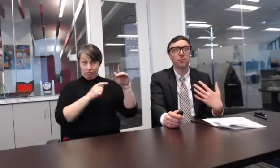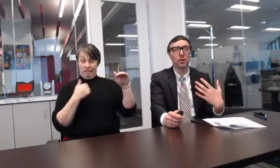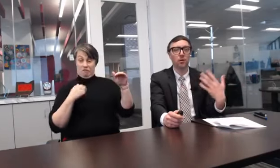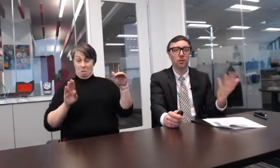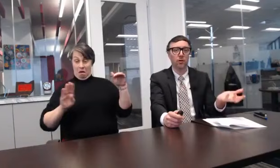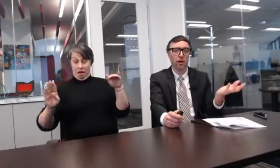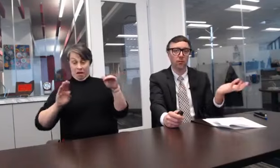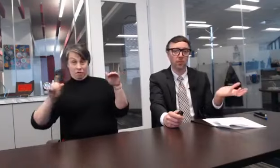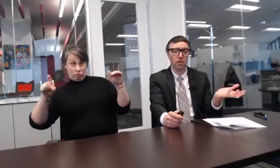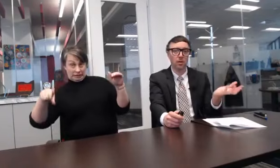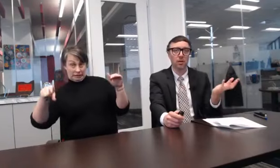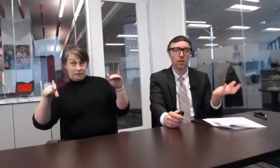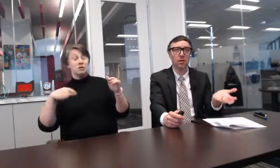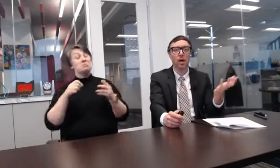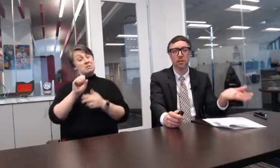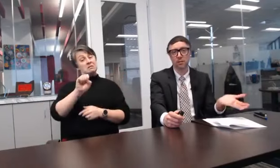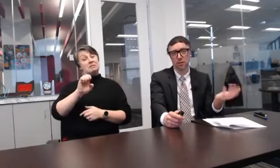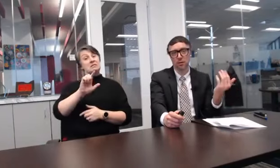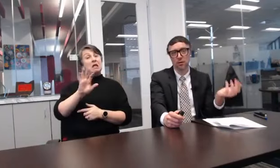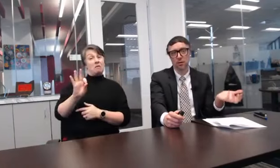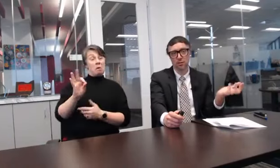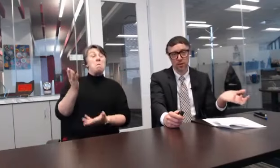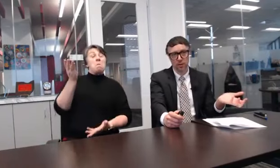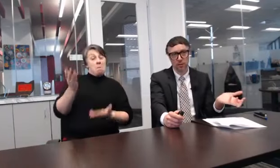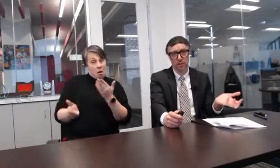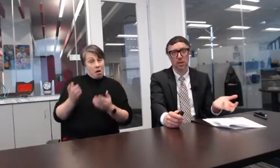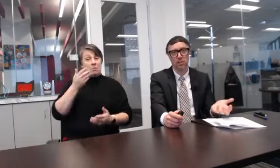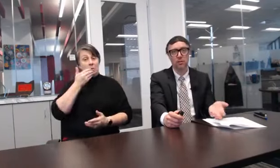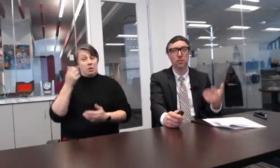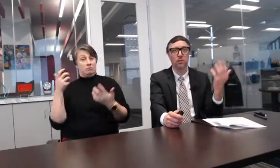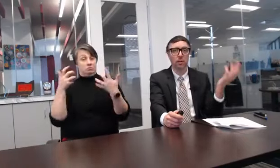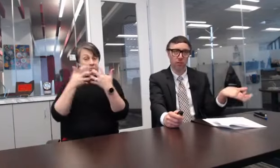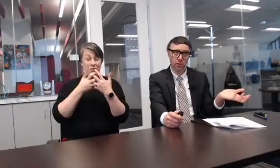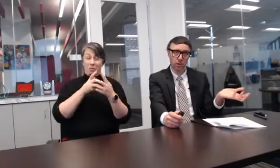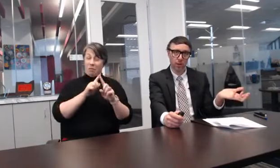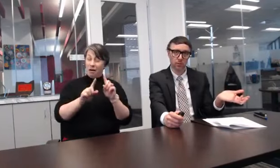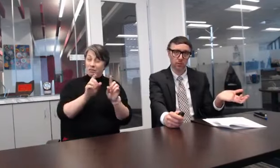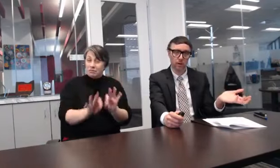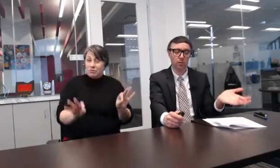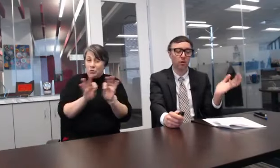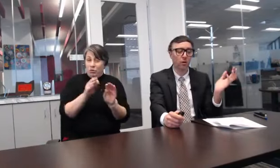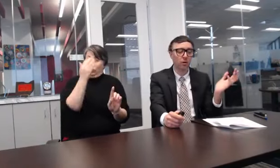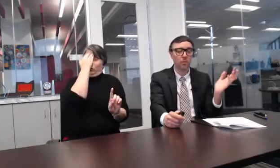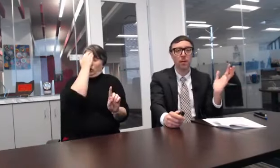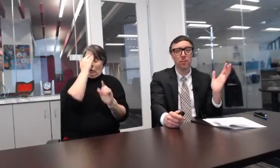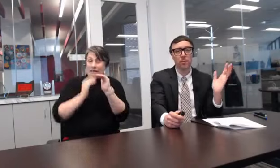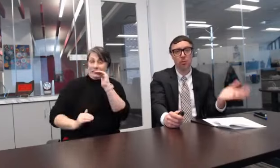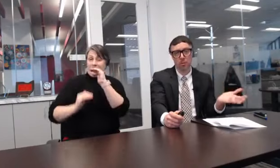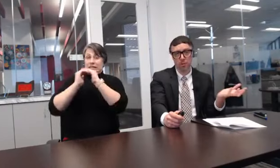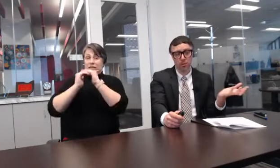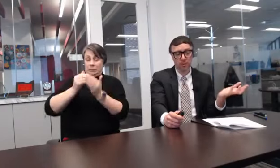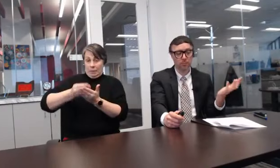but you also have to be cognizant that there are these funding limitations. So the Individual Options Waiver may be more appropriate.